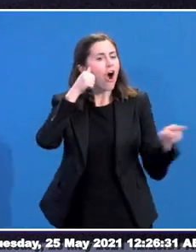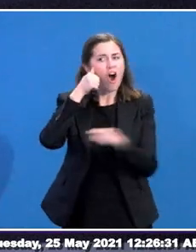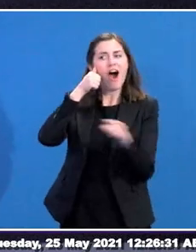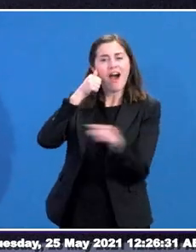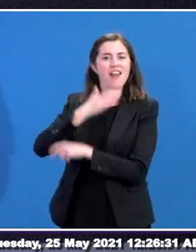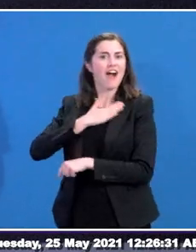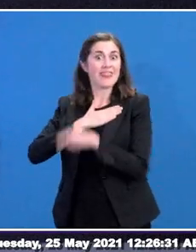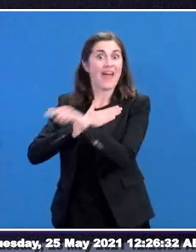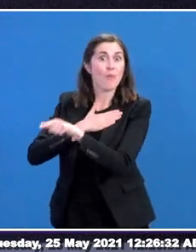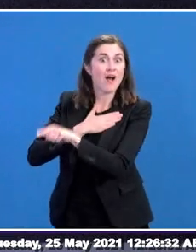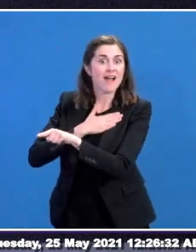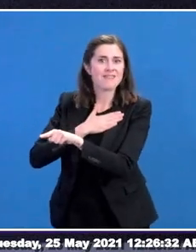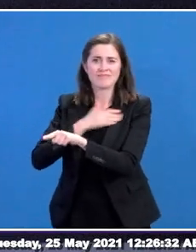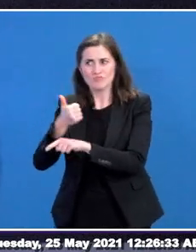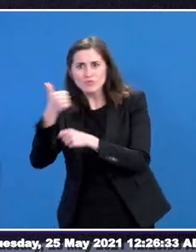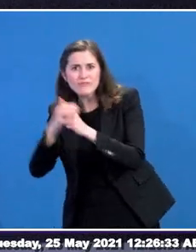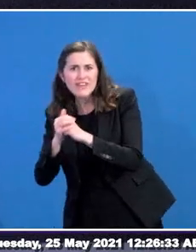or he's not getting along well with that one or...